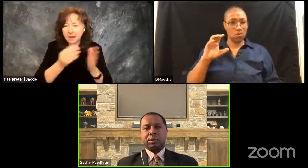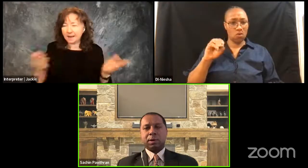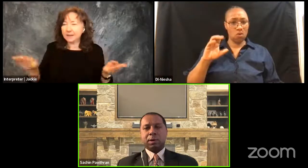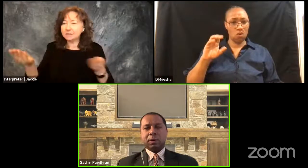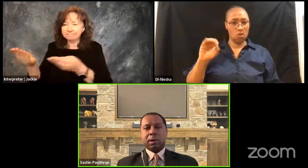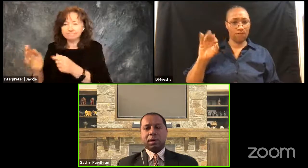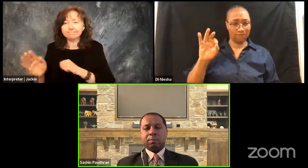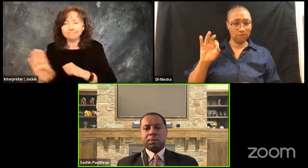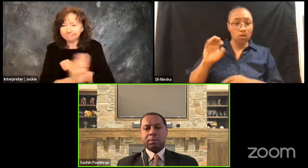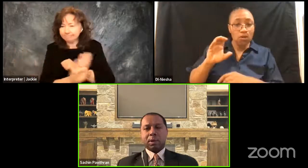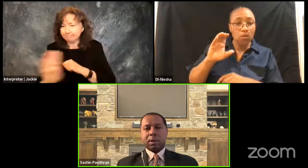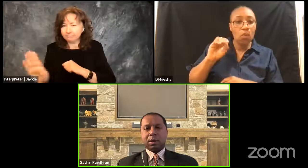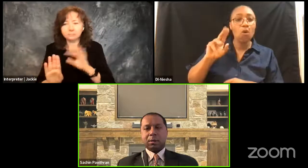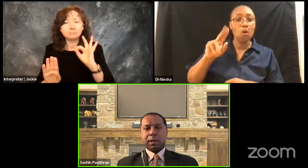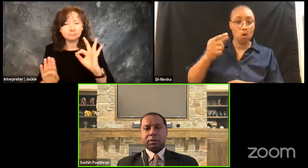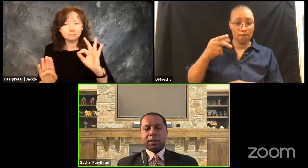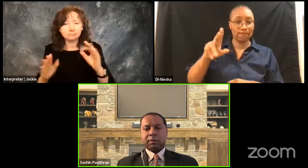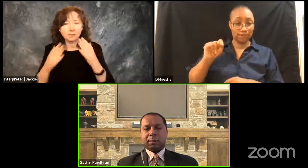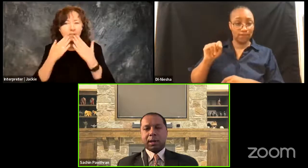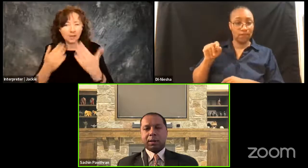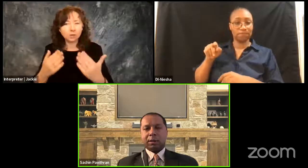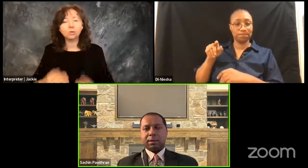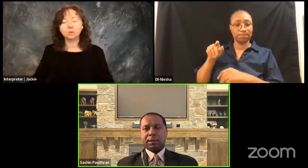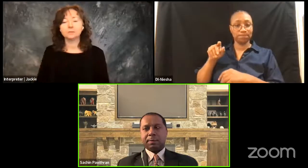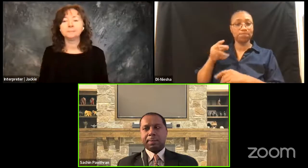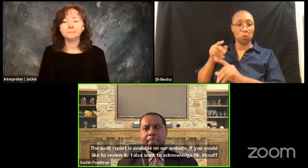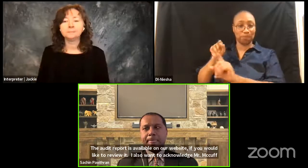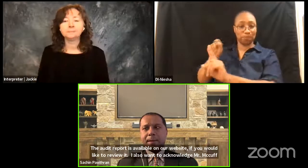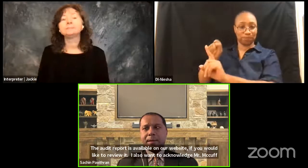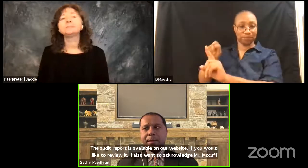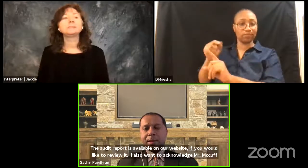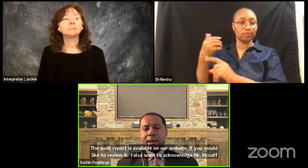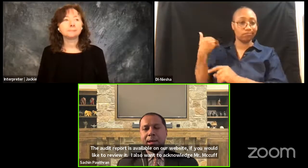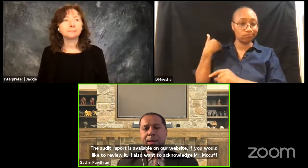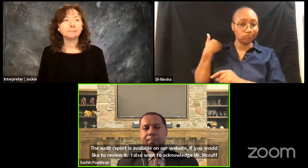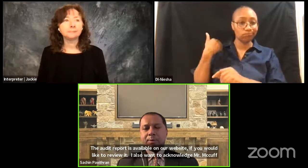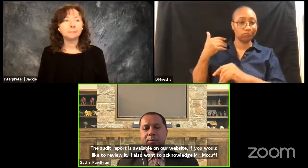So thank you, Jeff and Matt.